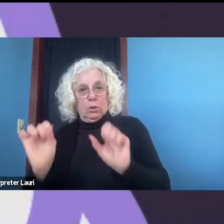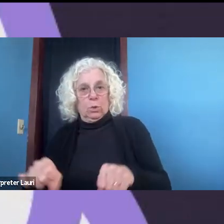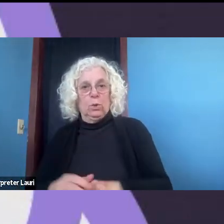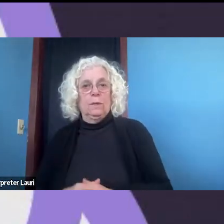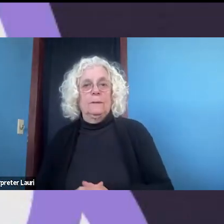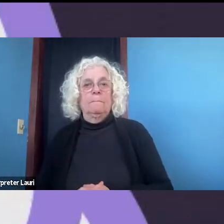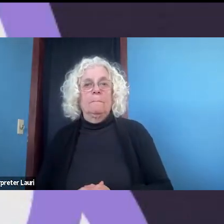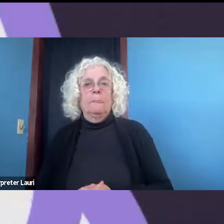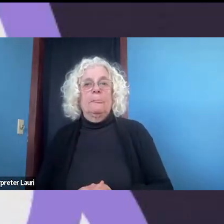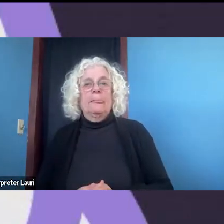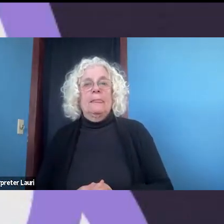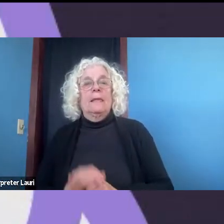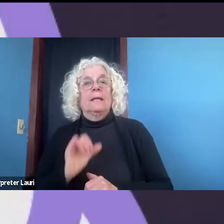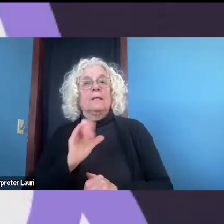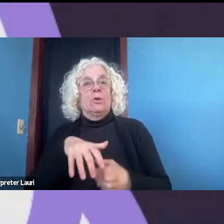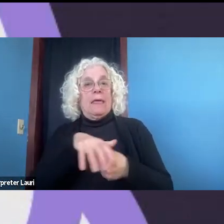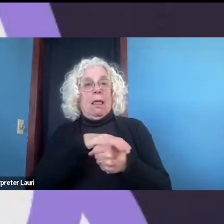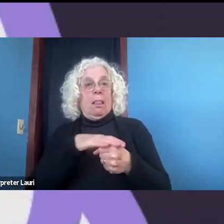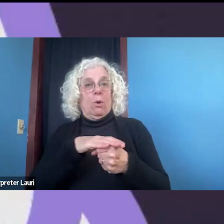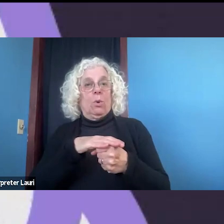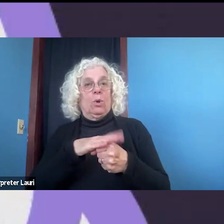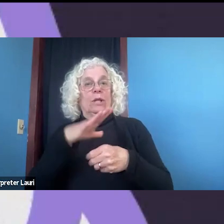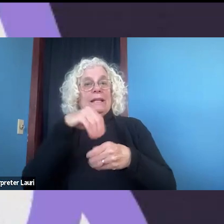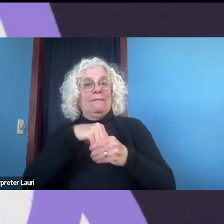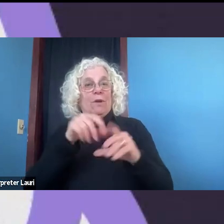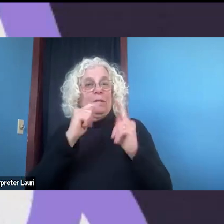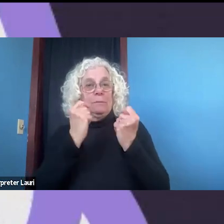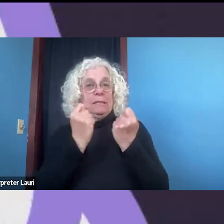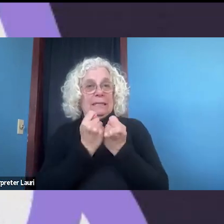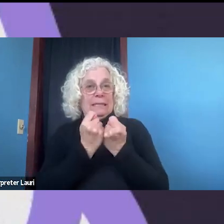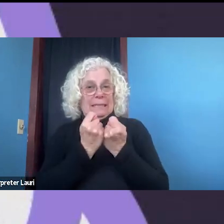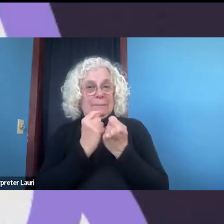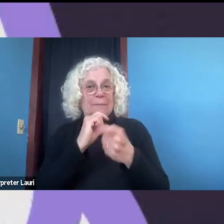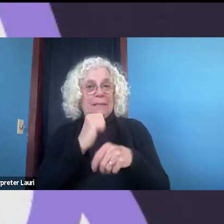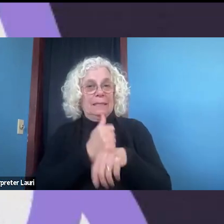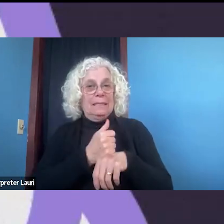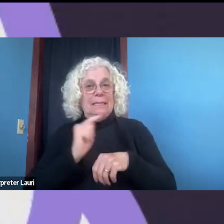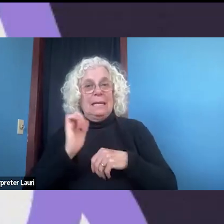Support from the growing local engagement team brought forward the idea of a tool that would be open to the public.